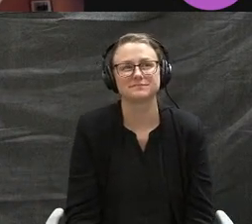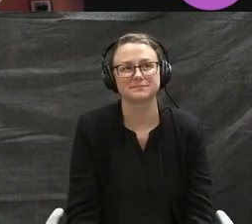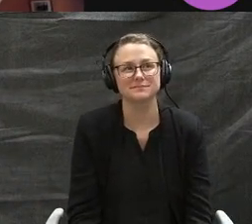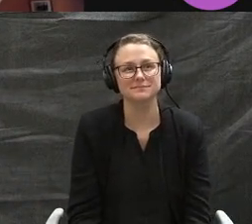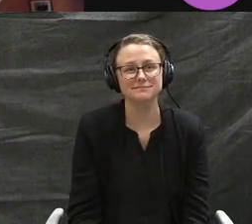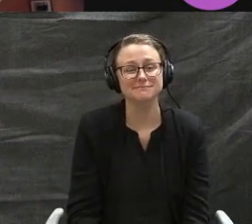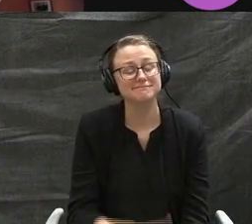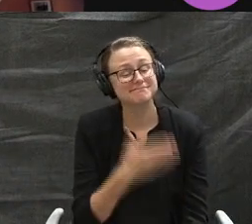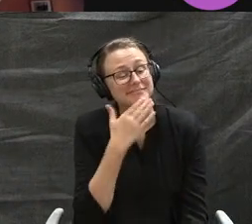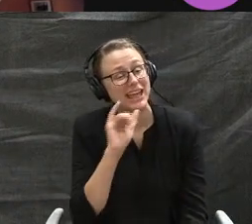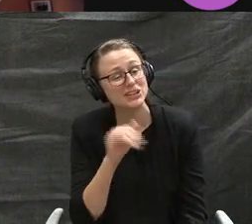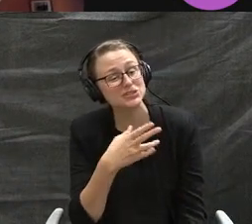John.